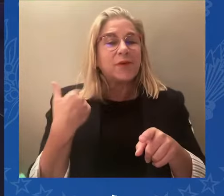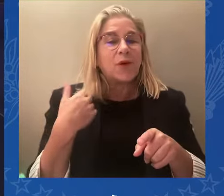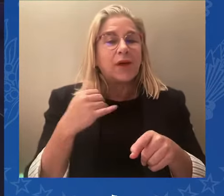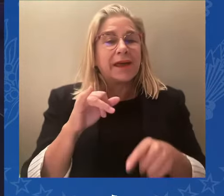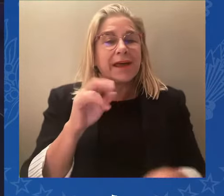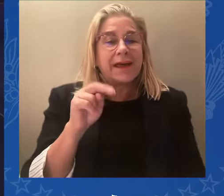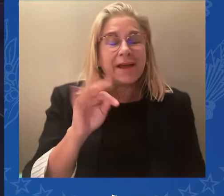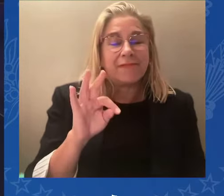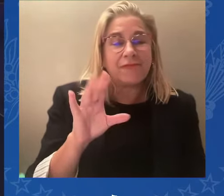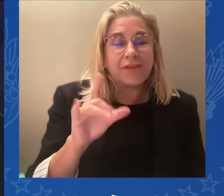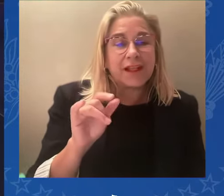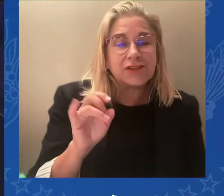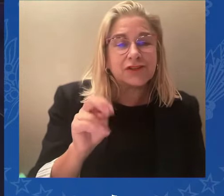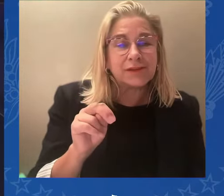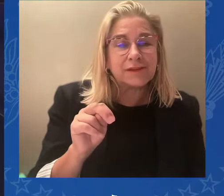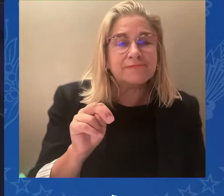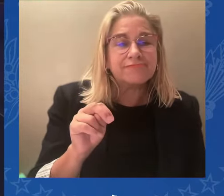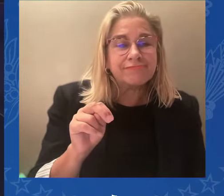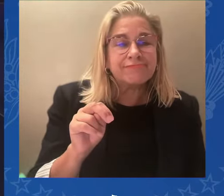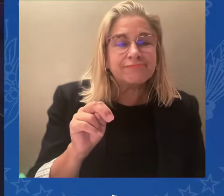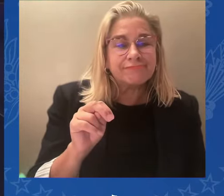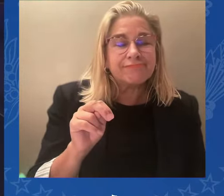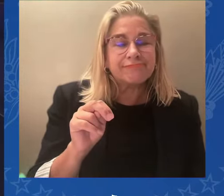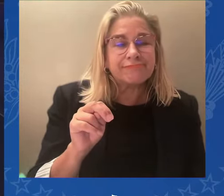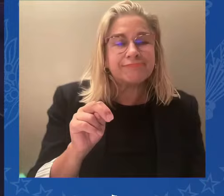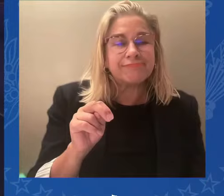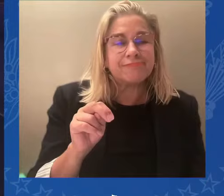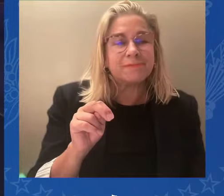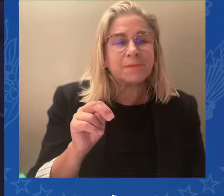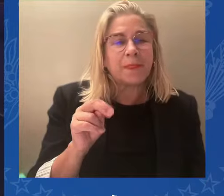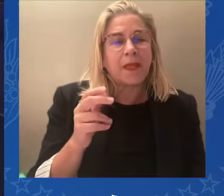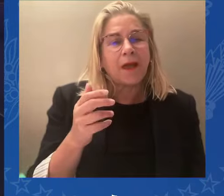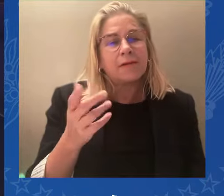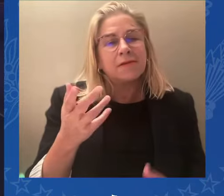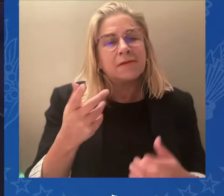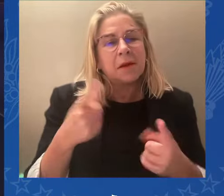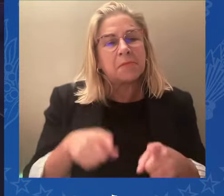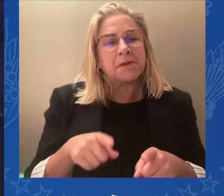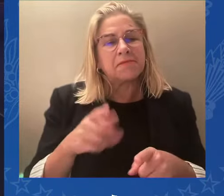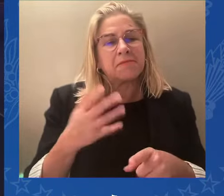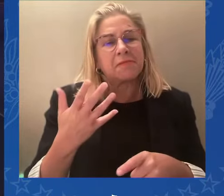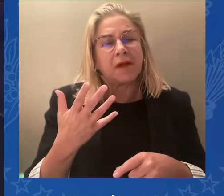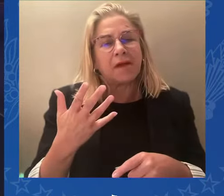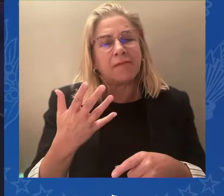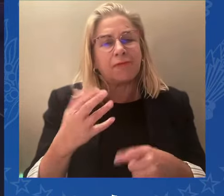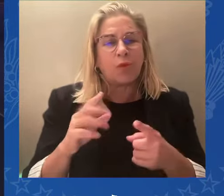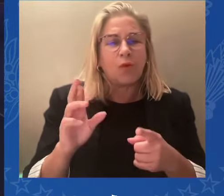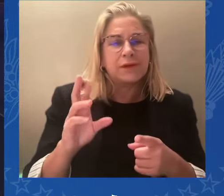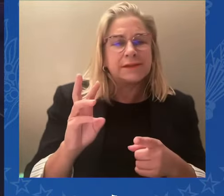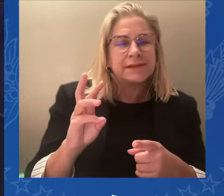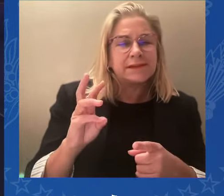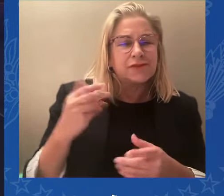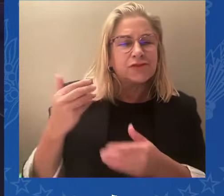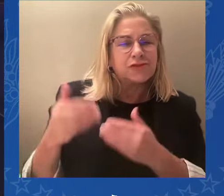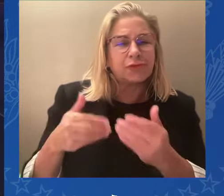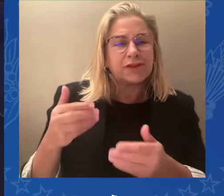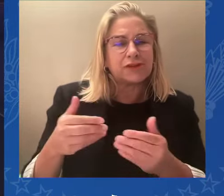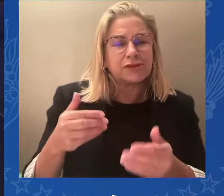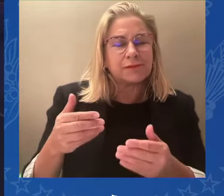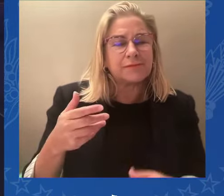one of those rare moments in history when the decisions we make now will determine -- literally determine the fate of the nation